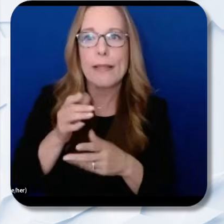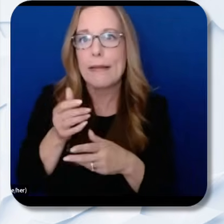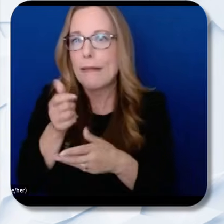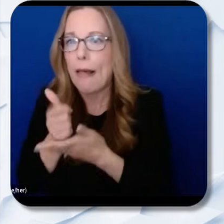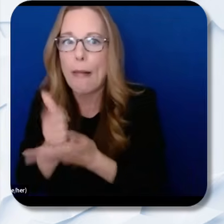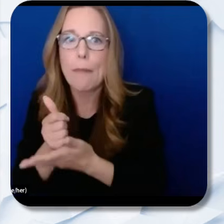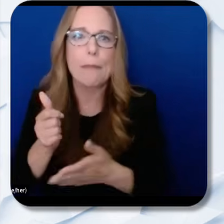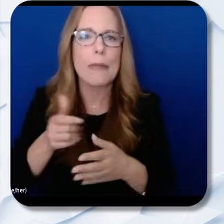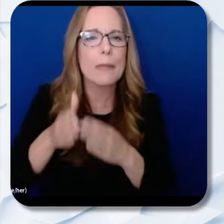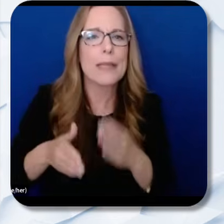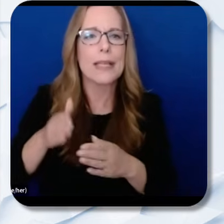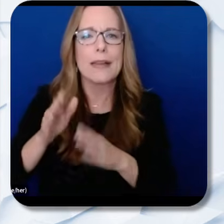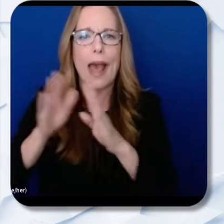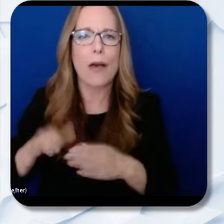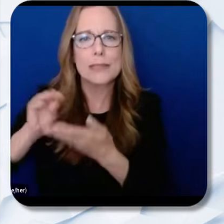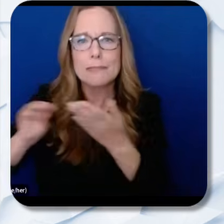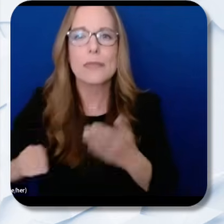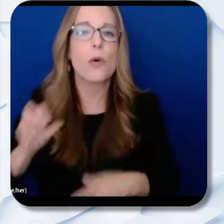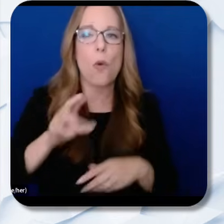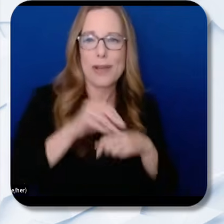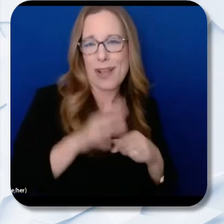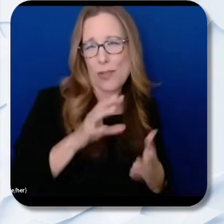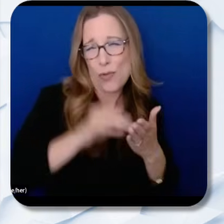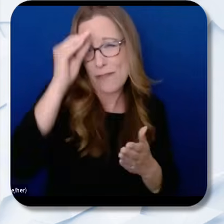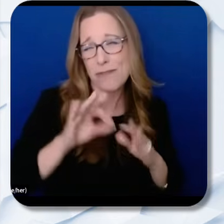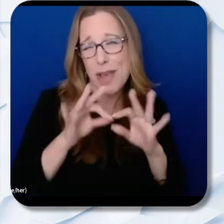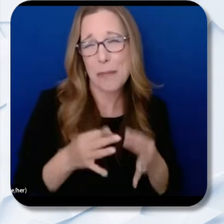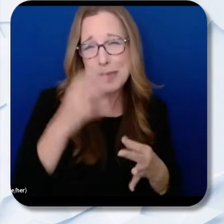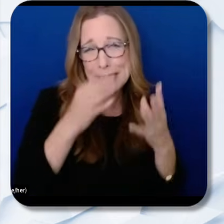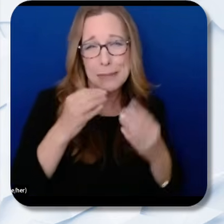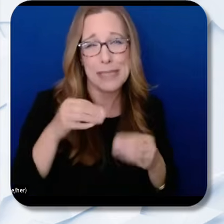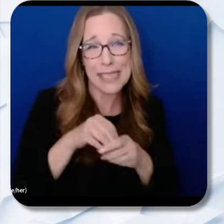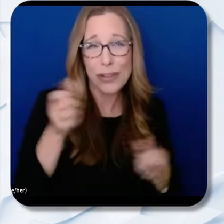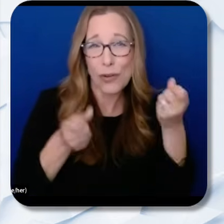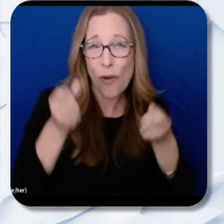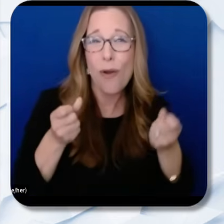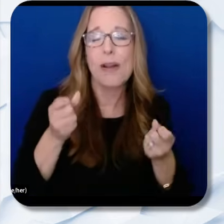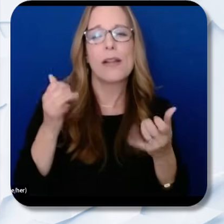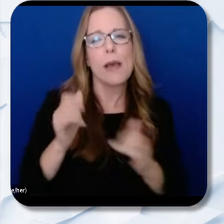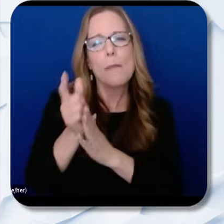life-changing support. I'm sure all of our McKinney-Vento liaisons are aware of this.